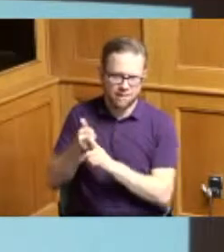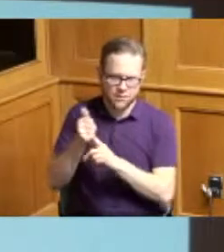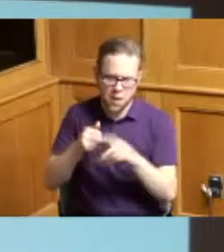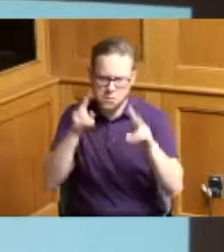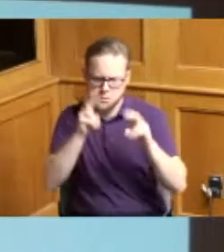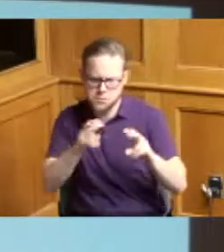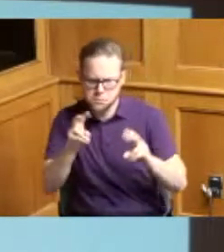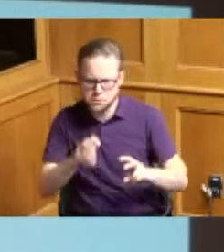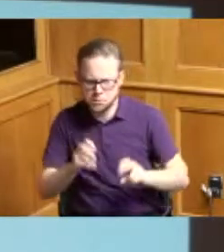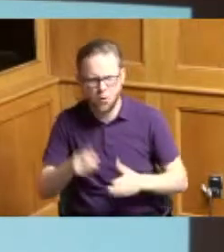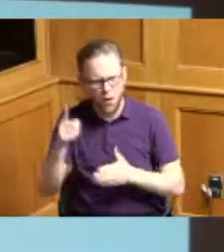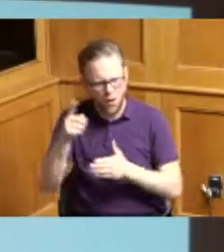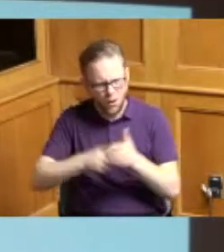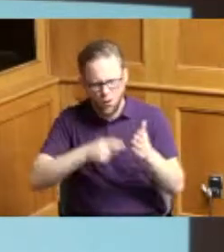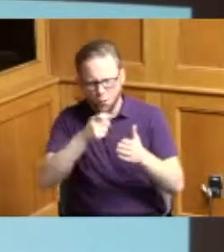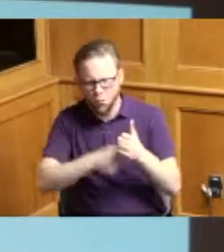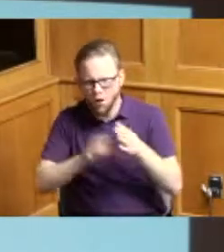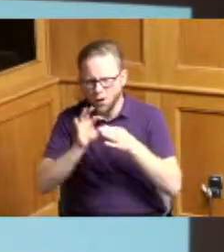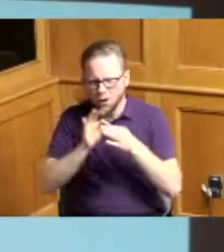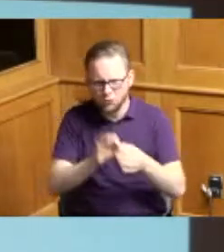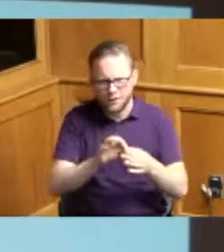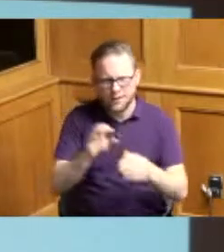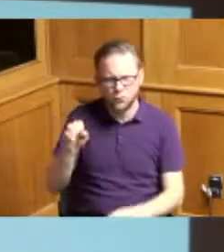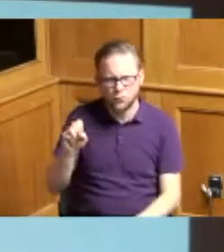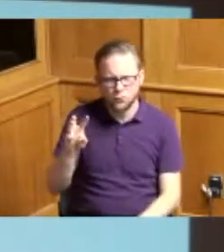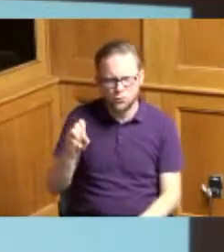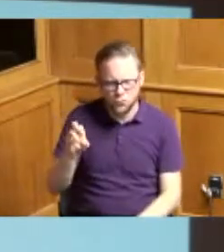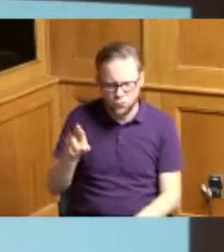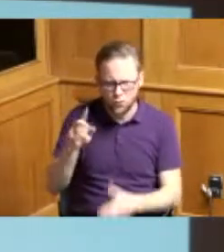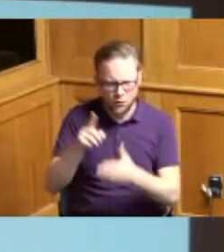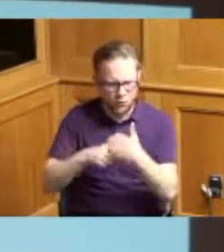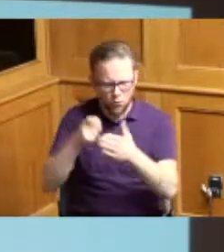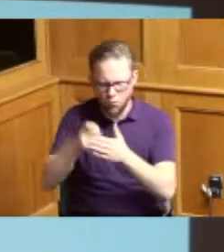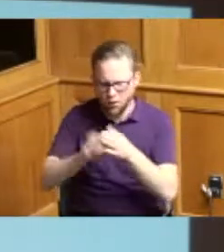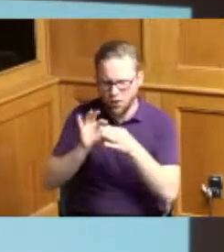sanitary costs what are our wet weather costs so we went through that process and and have